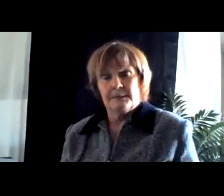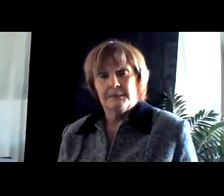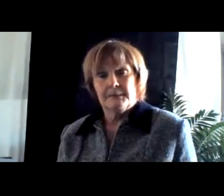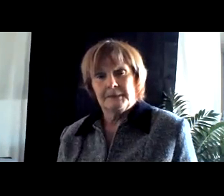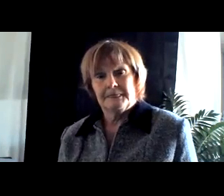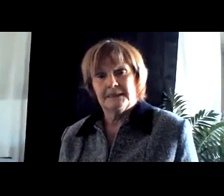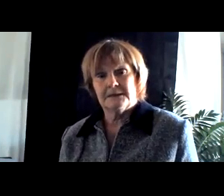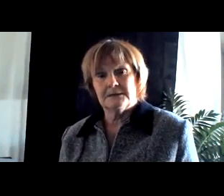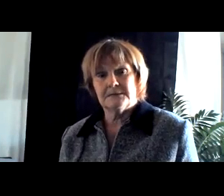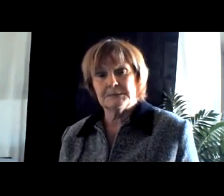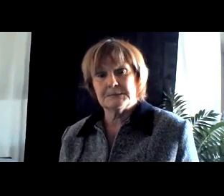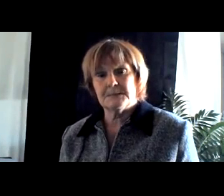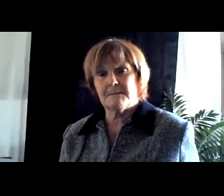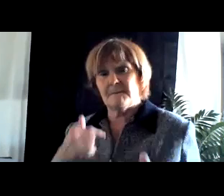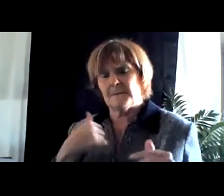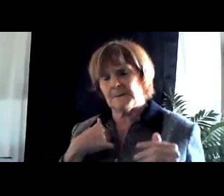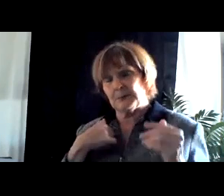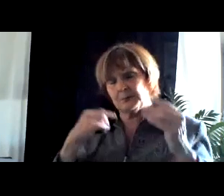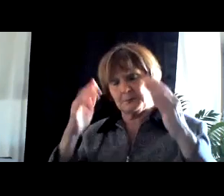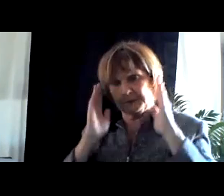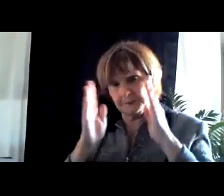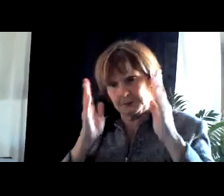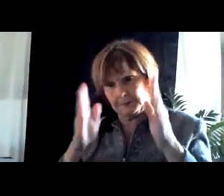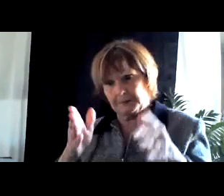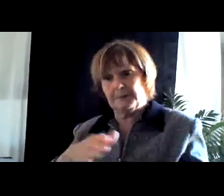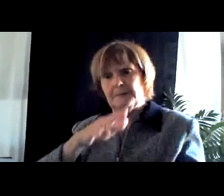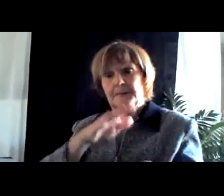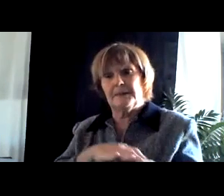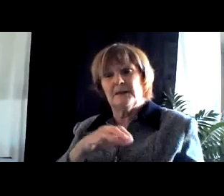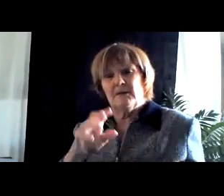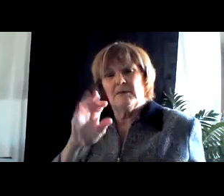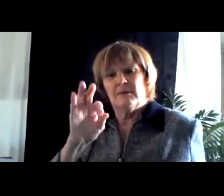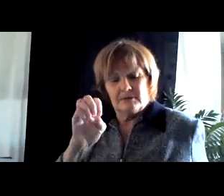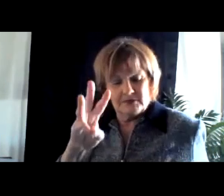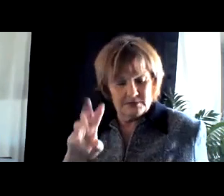I wanna concentrate on the connections for just a second here. When I first began to lose my vision